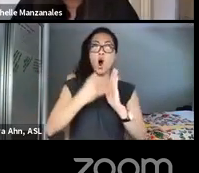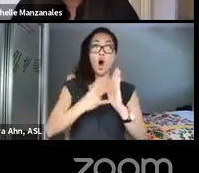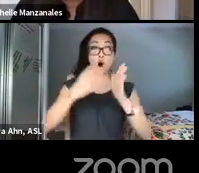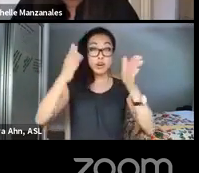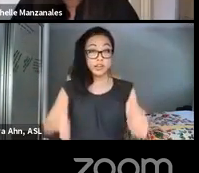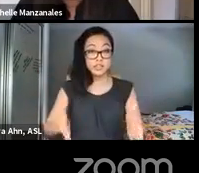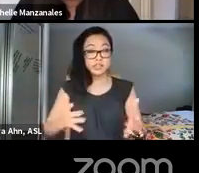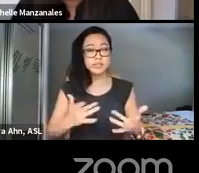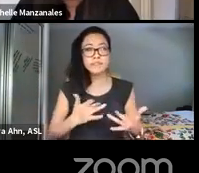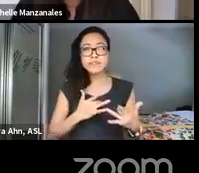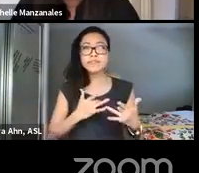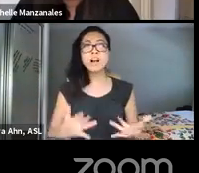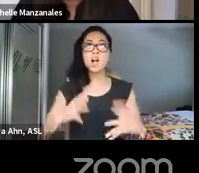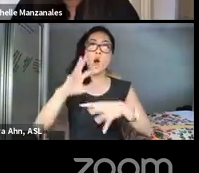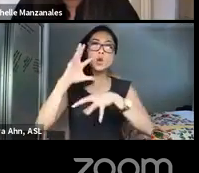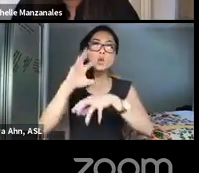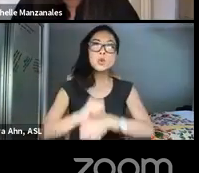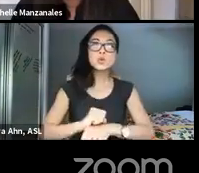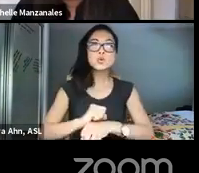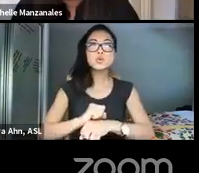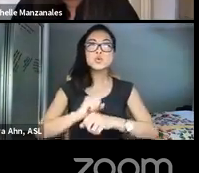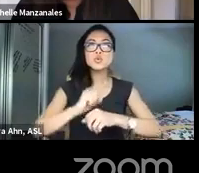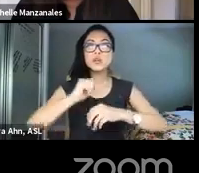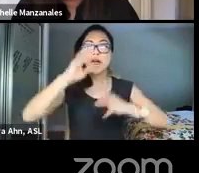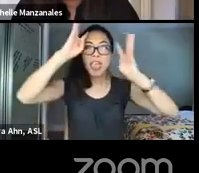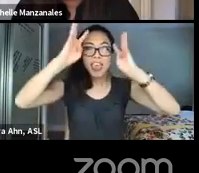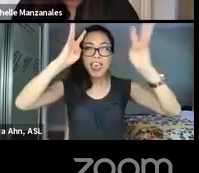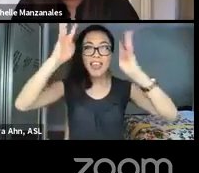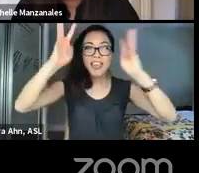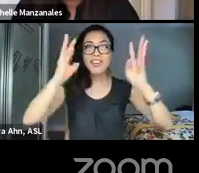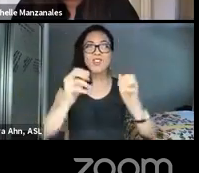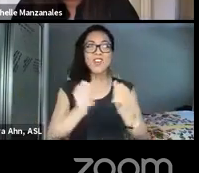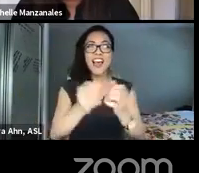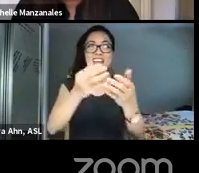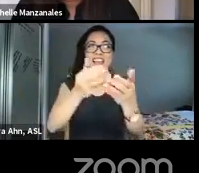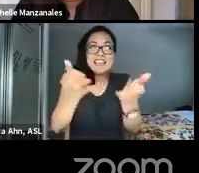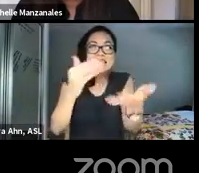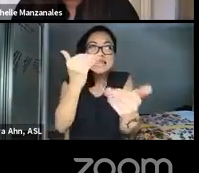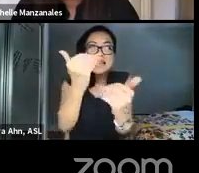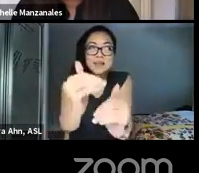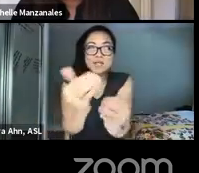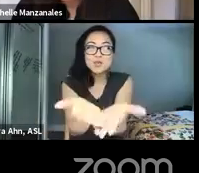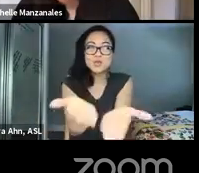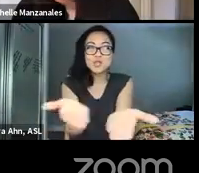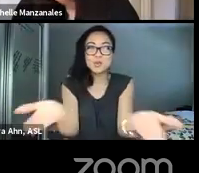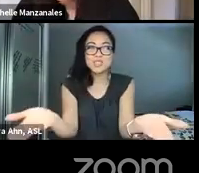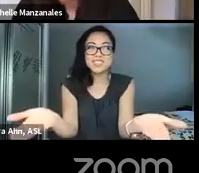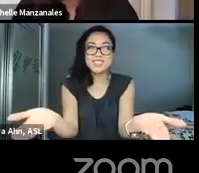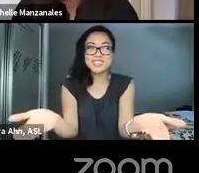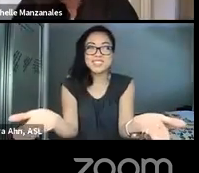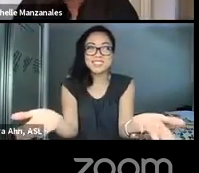doing and the things that have been coming up, I think the general state of affairs is